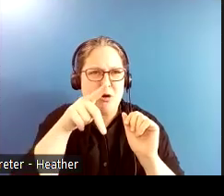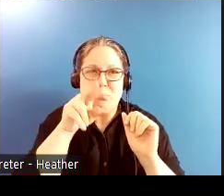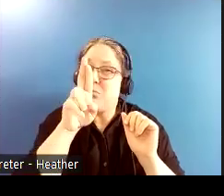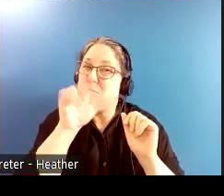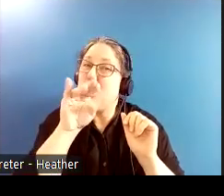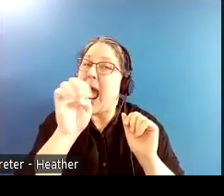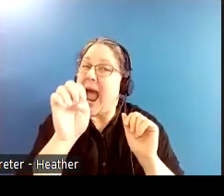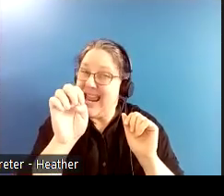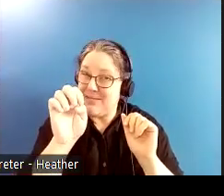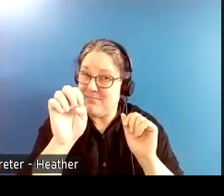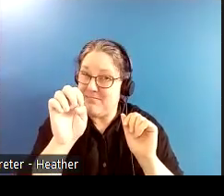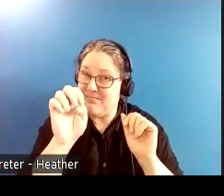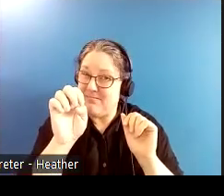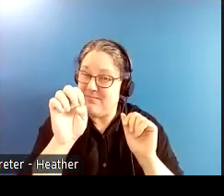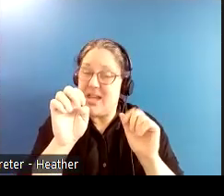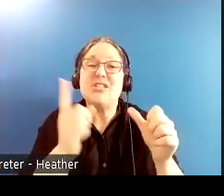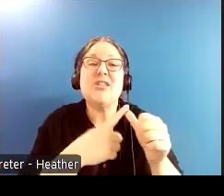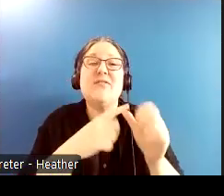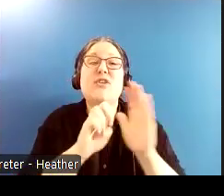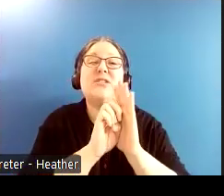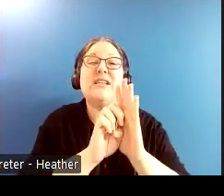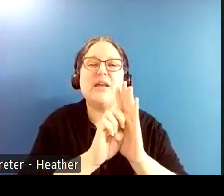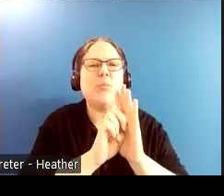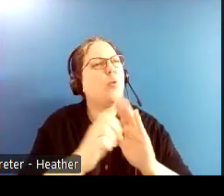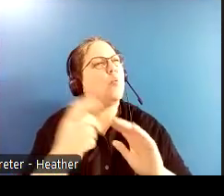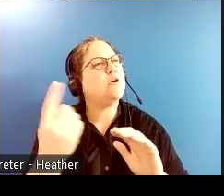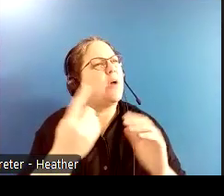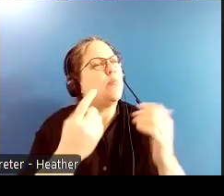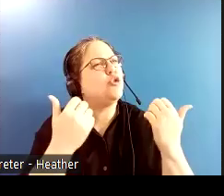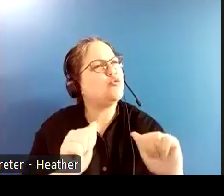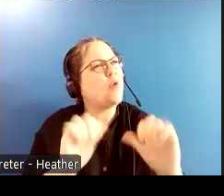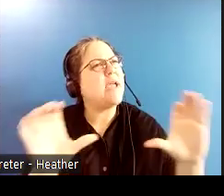something that we have uh where someone may have been attempting to do some sort of computation